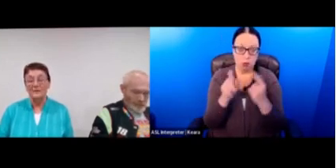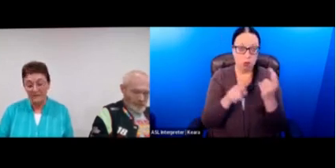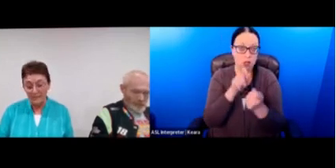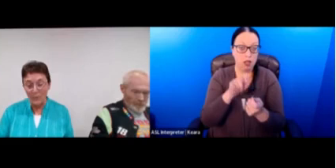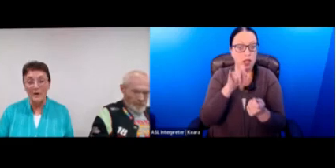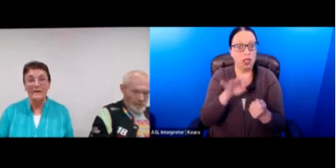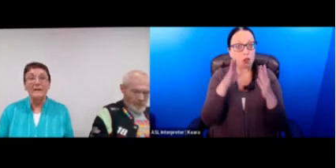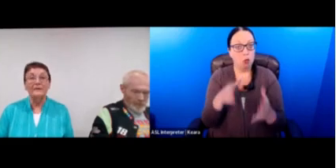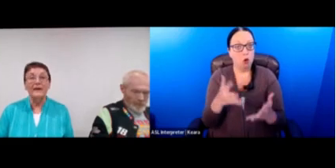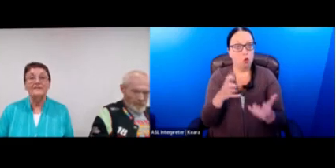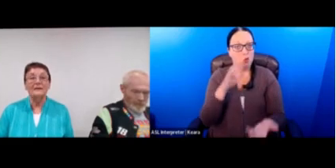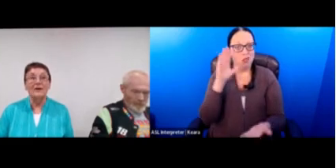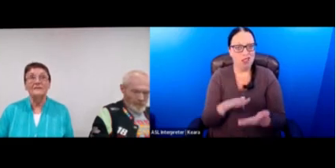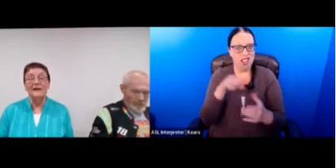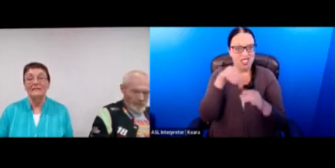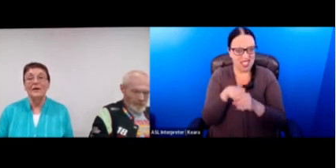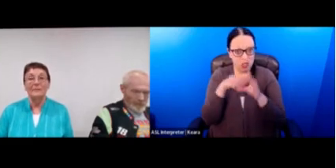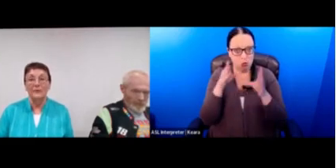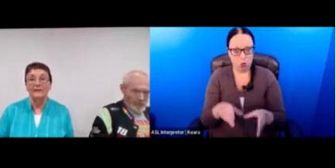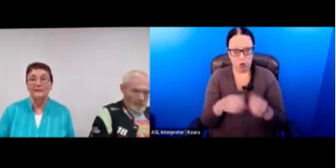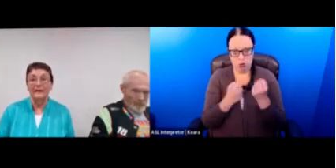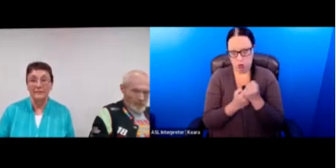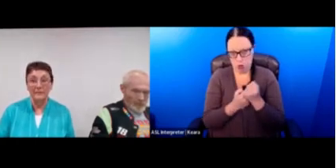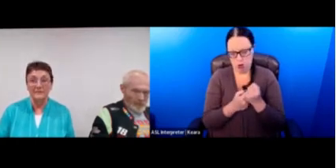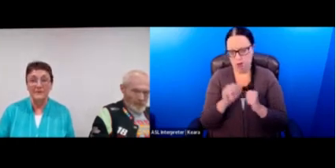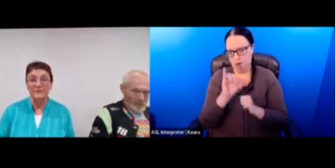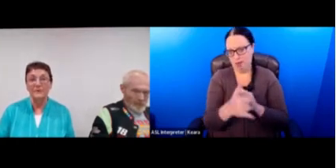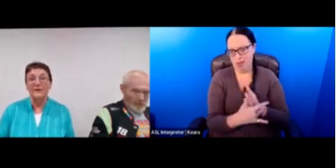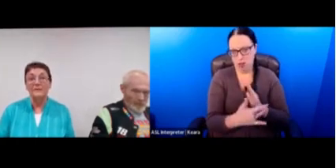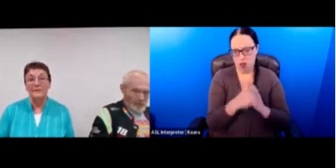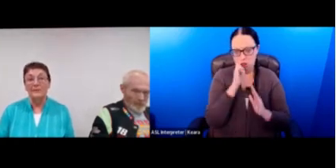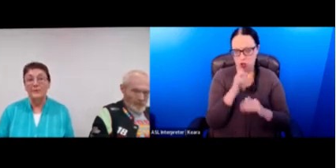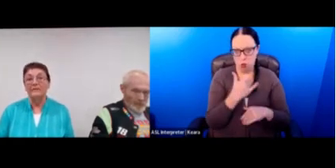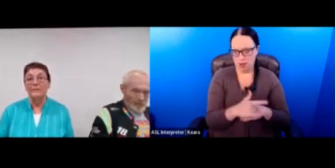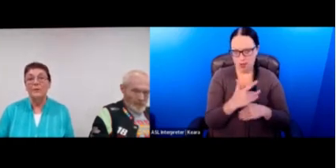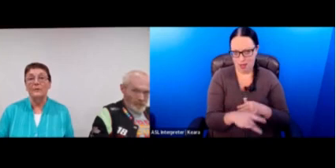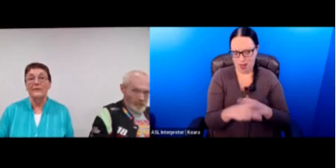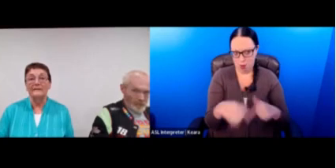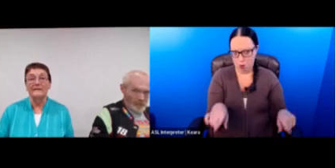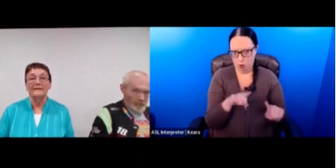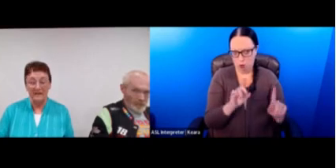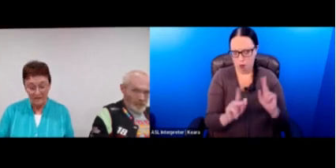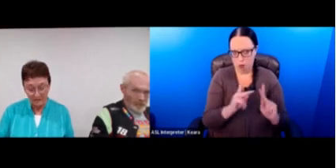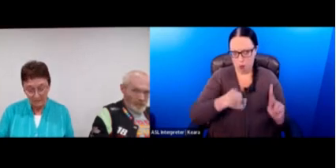person support. But that technology has not been readily available to the people that we support with IDD as it should